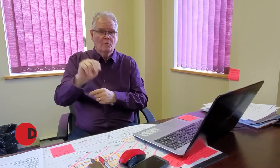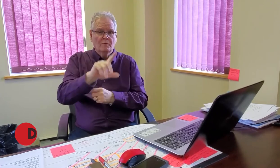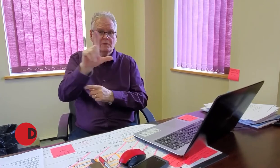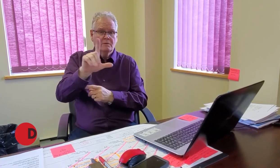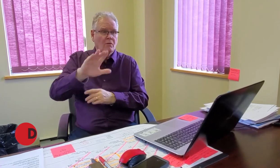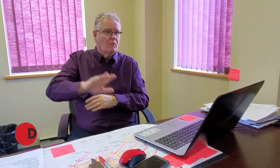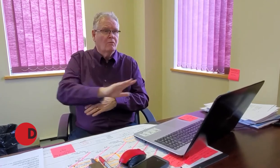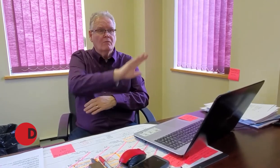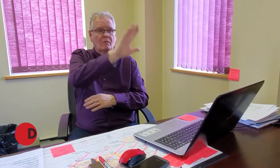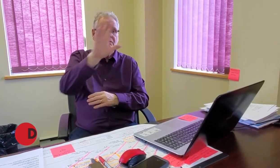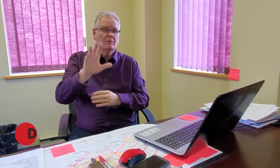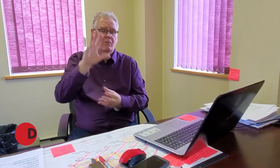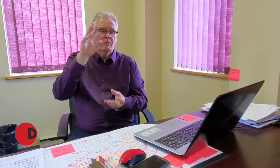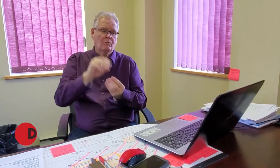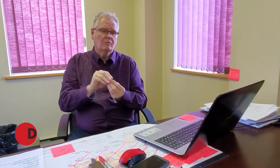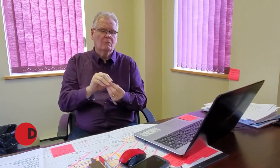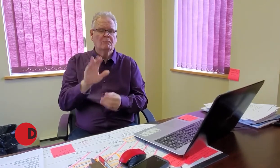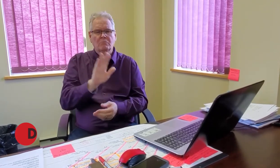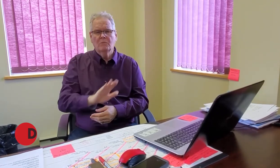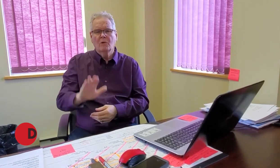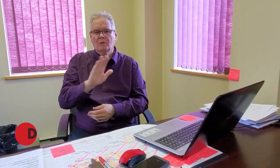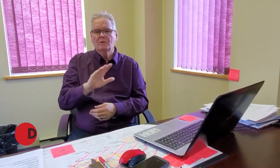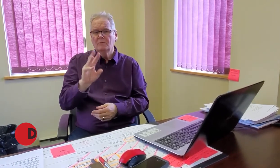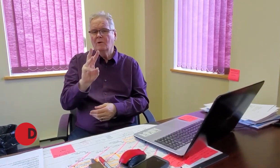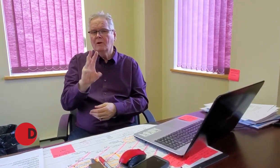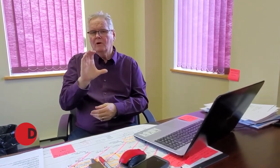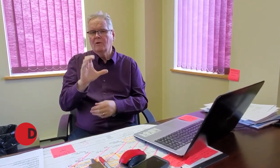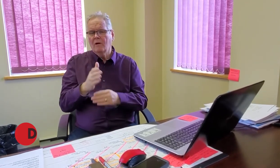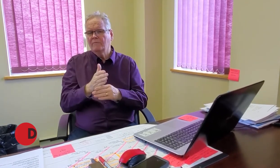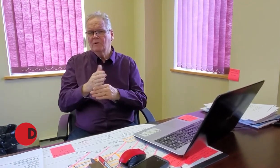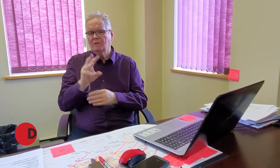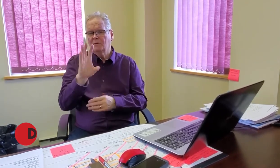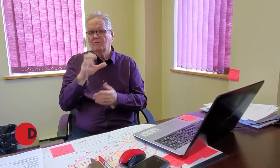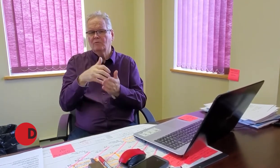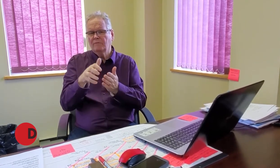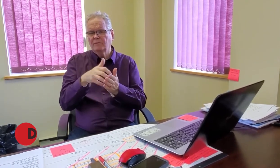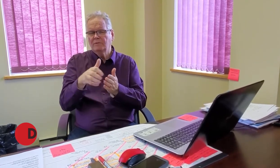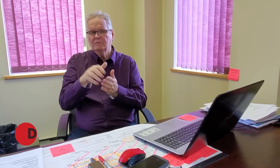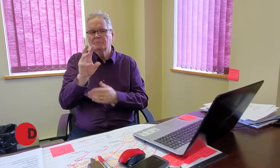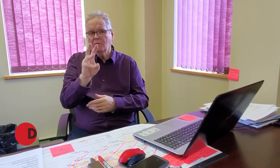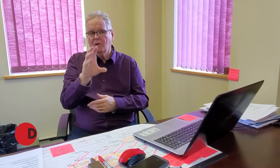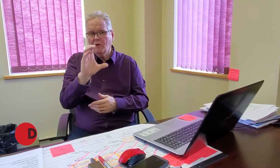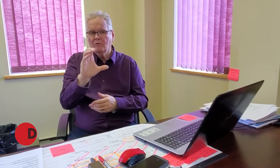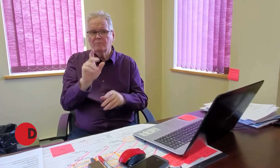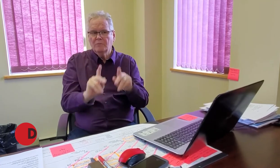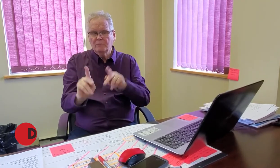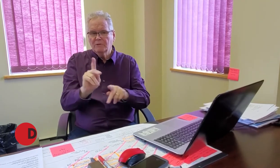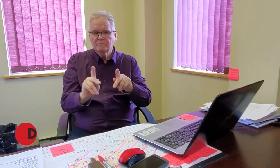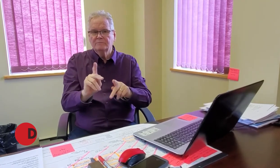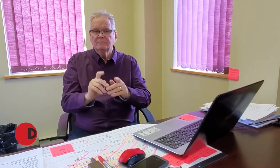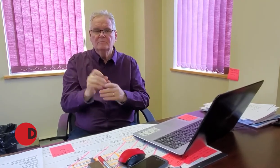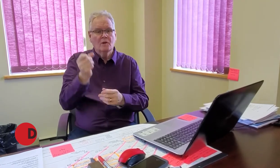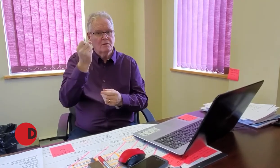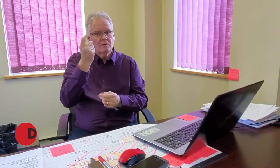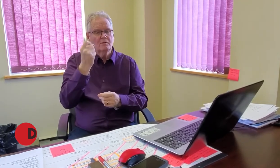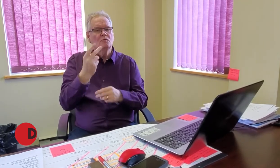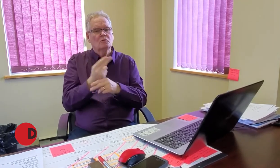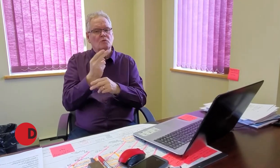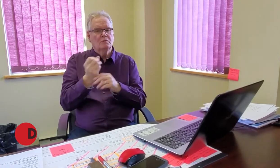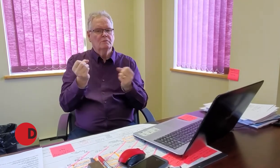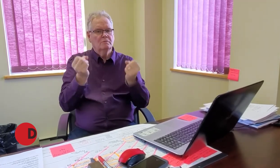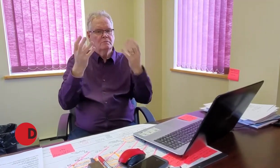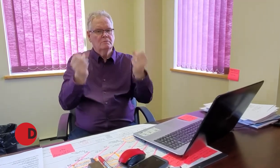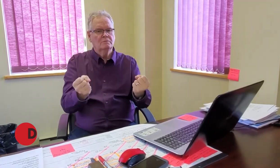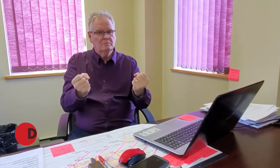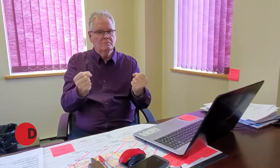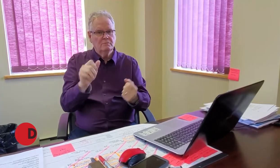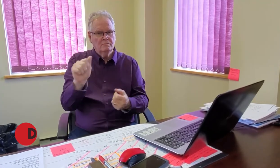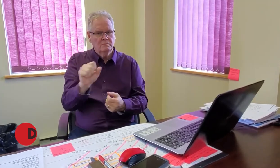altogether roughly 600 people who use sign language, ASL.